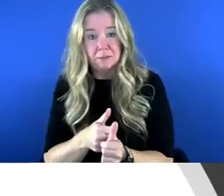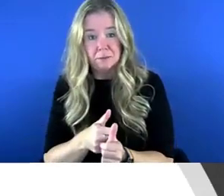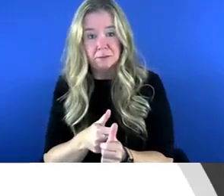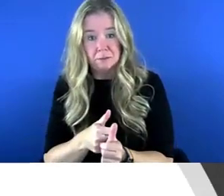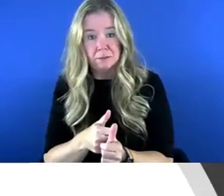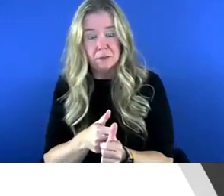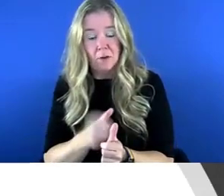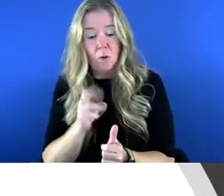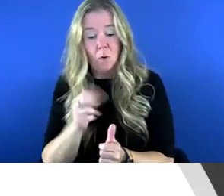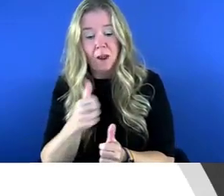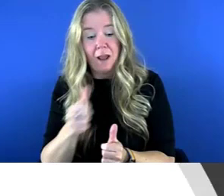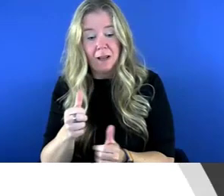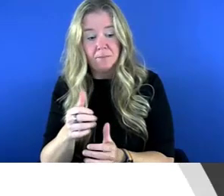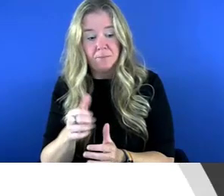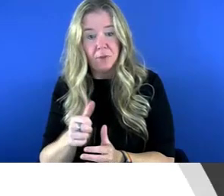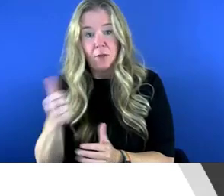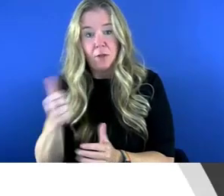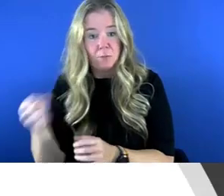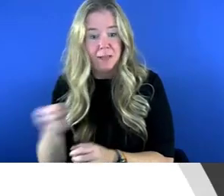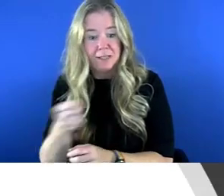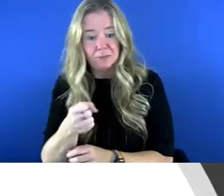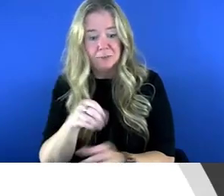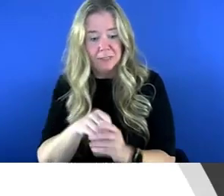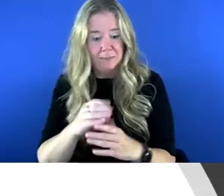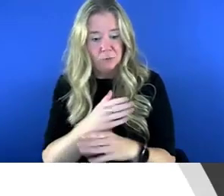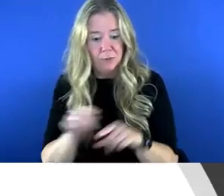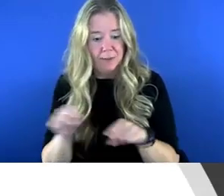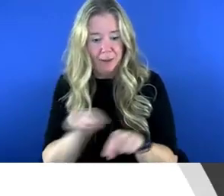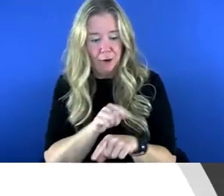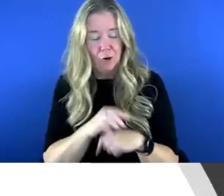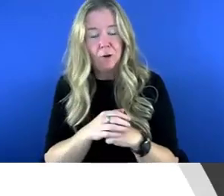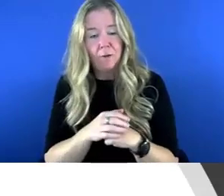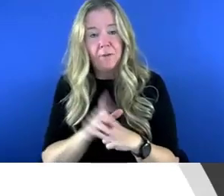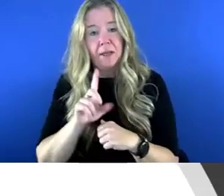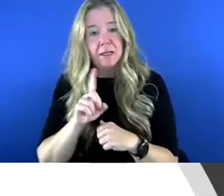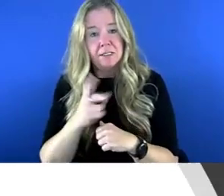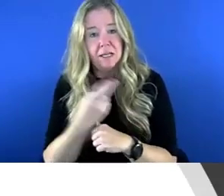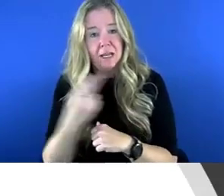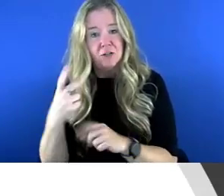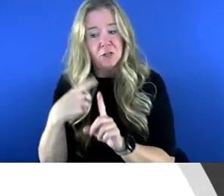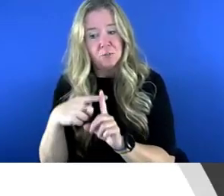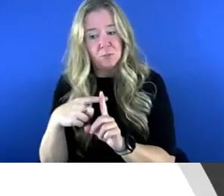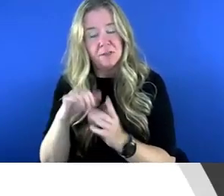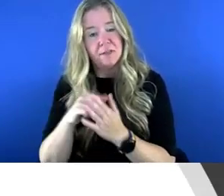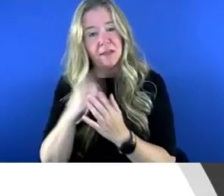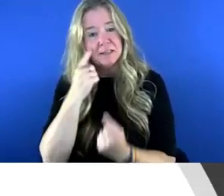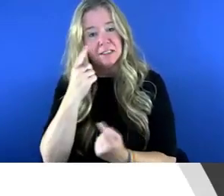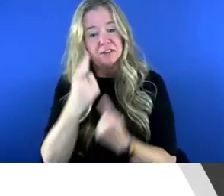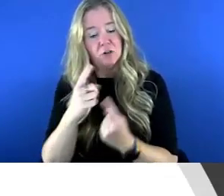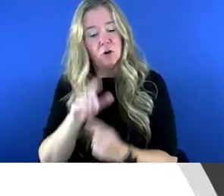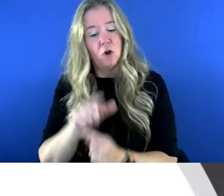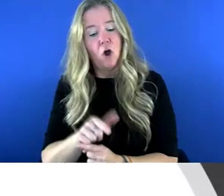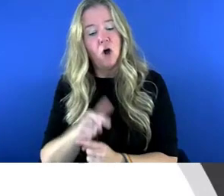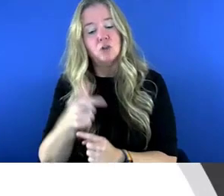or any other placement in between there, DHH+ is considered alternative language